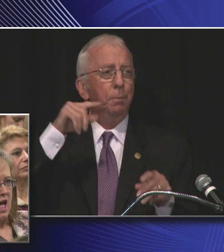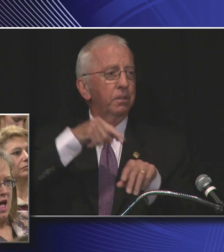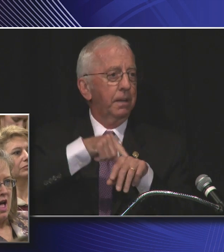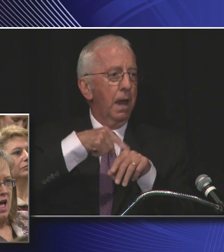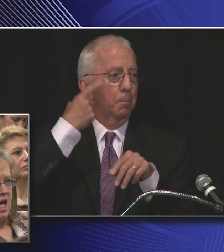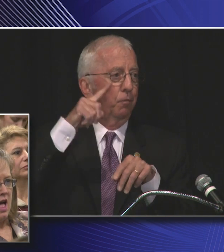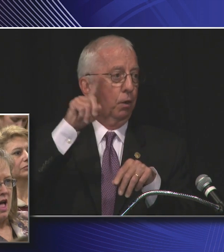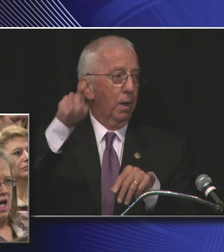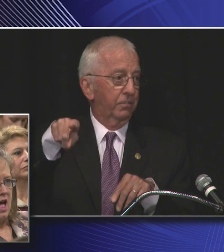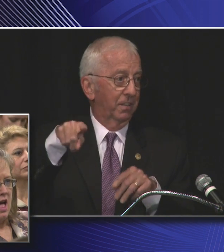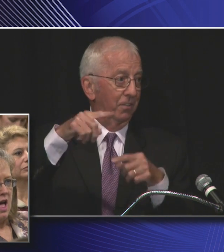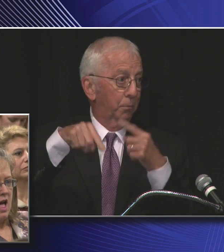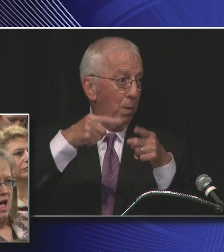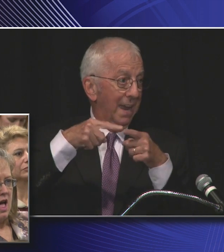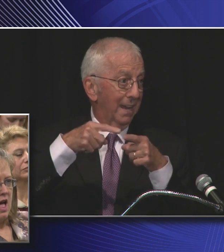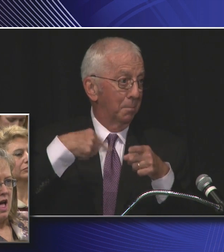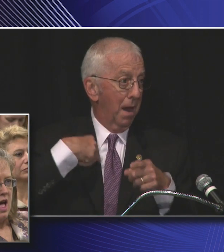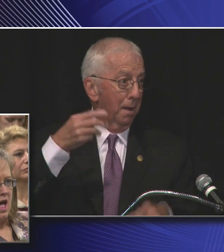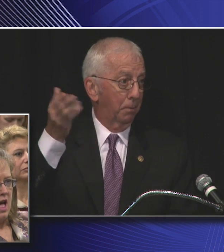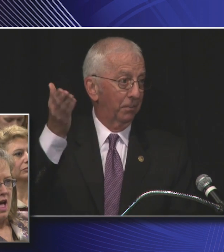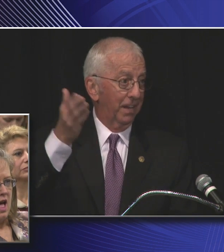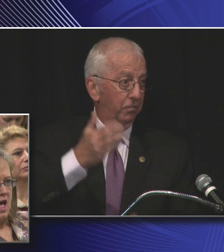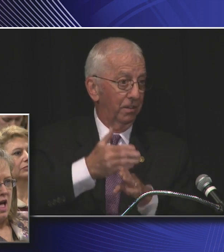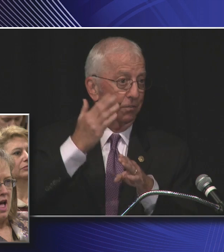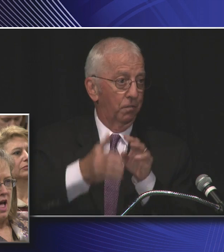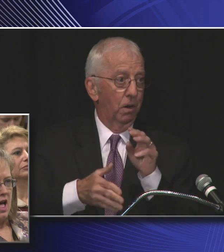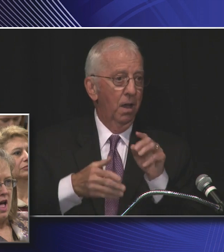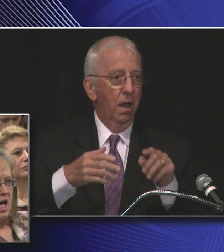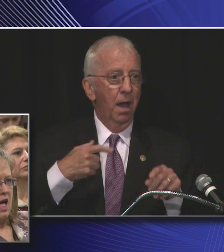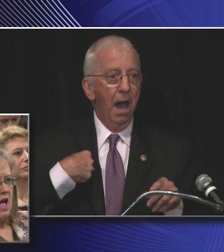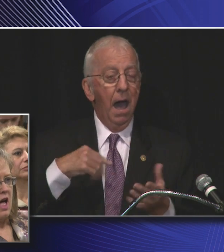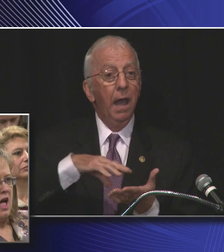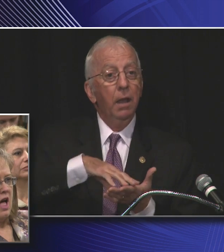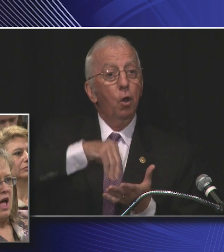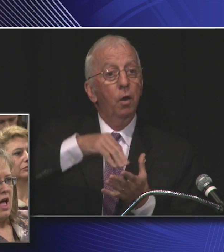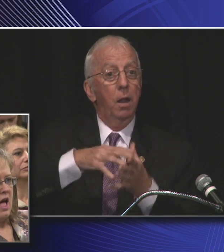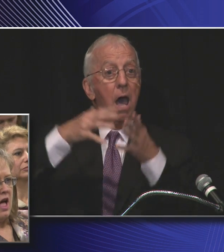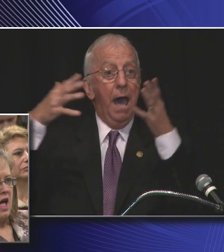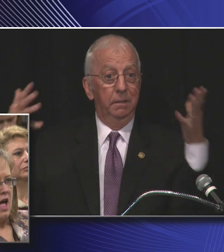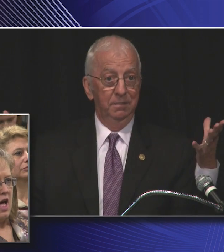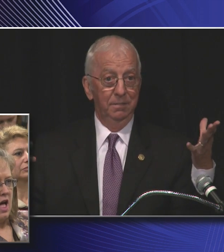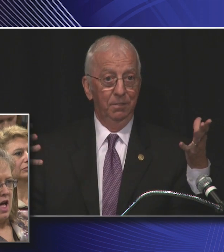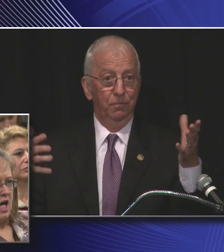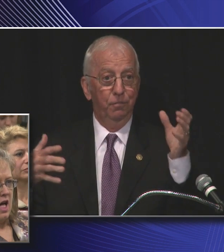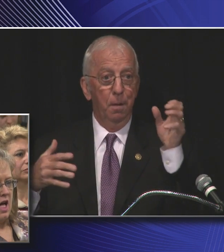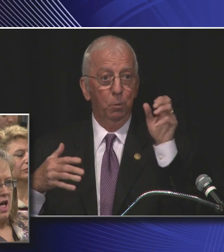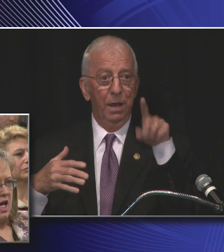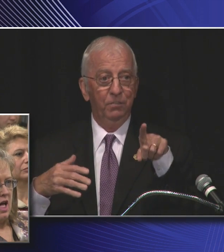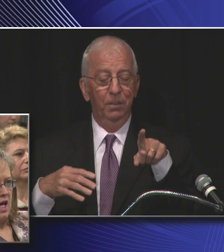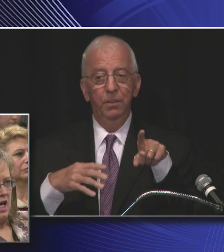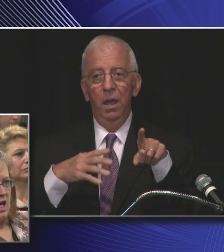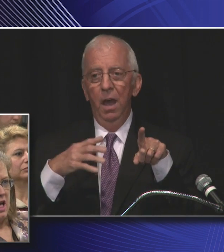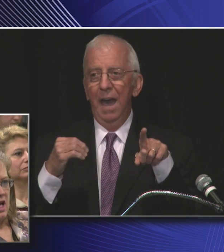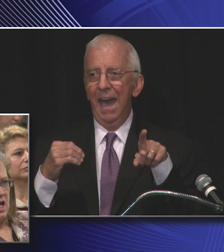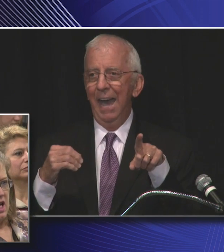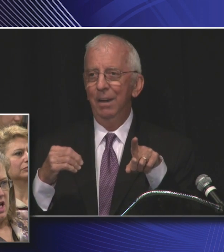there's time for questions when my presentation is over. I learn a lot from questions.